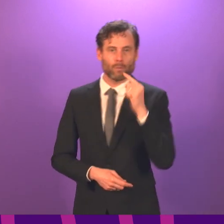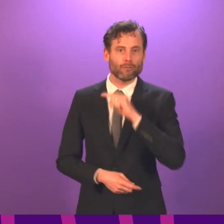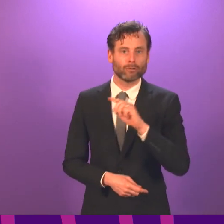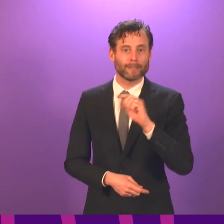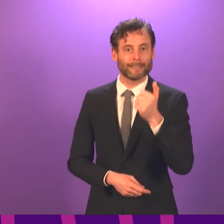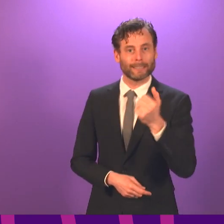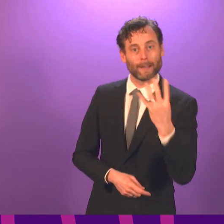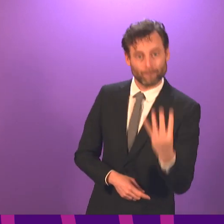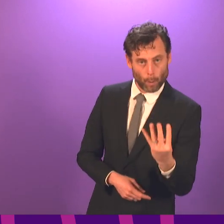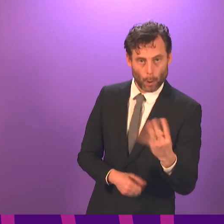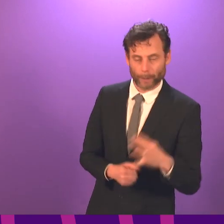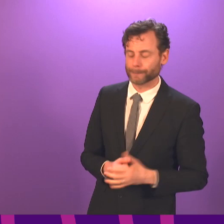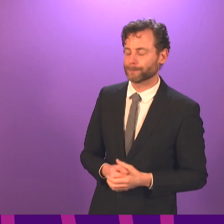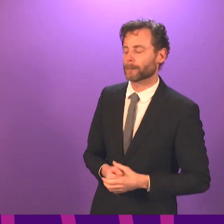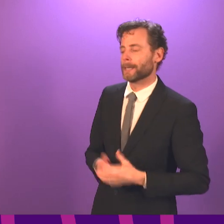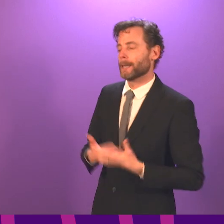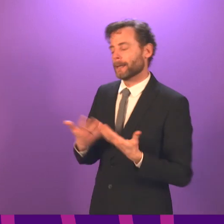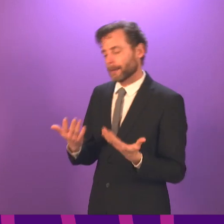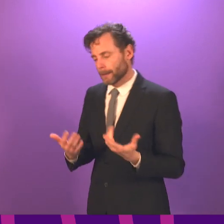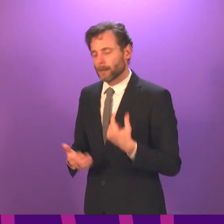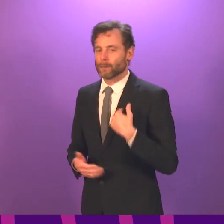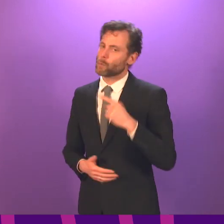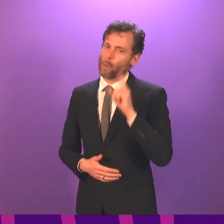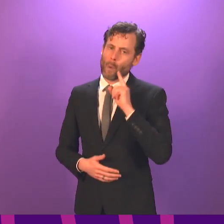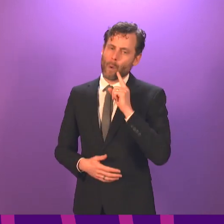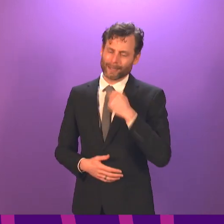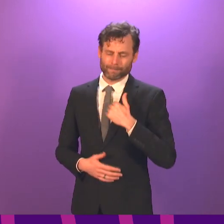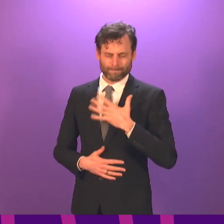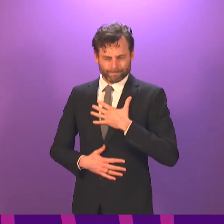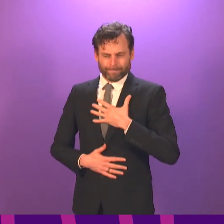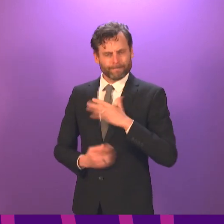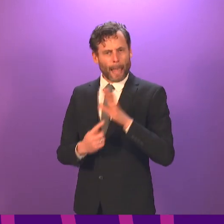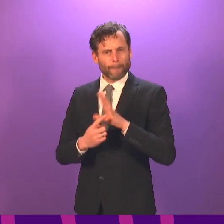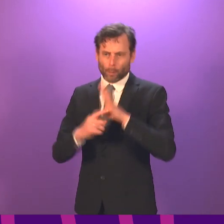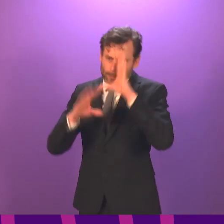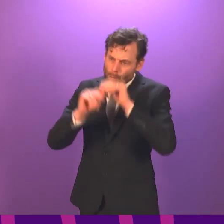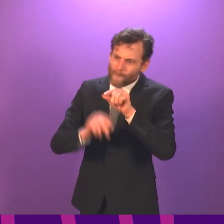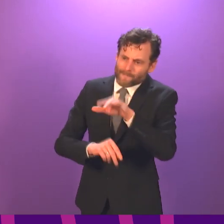7,164. Again, I send my condolences to everyone who has lost a loved one.